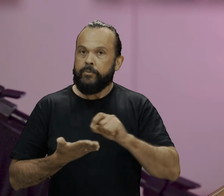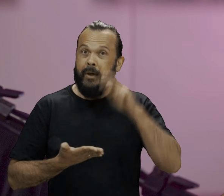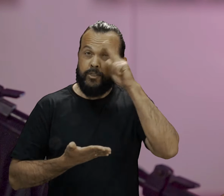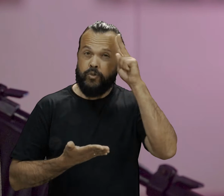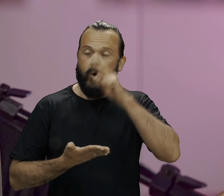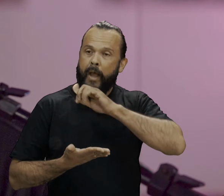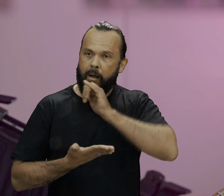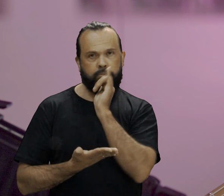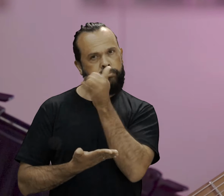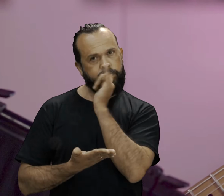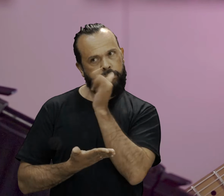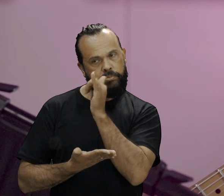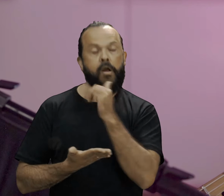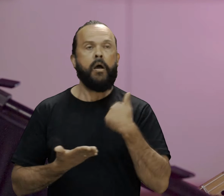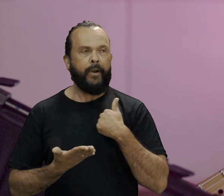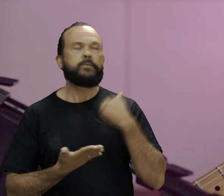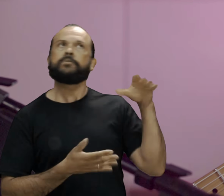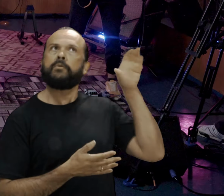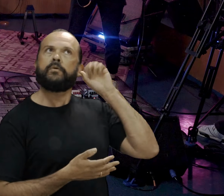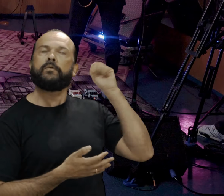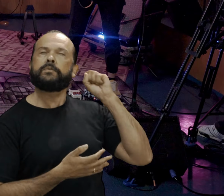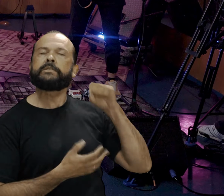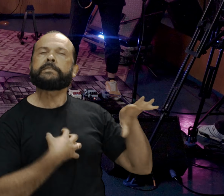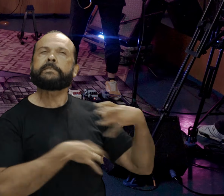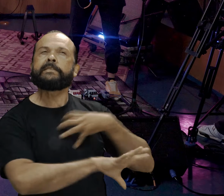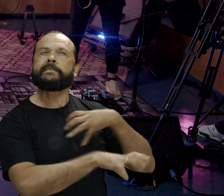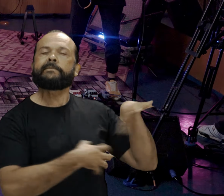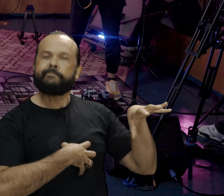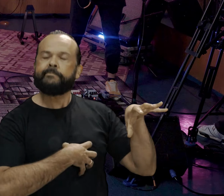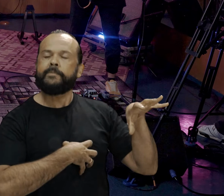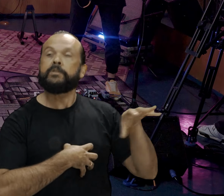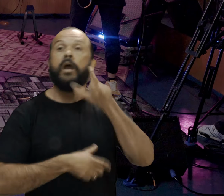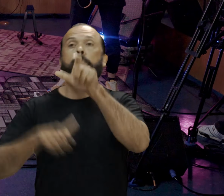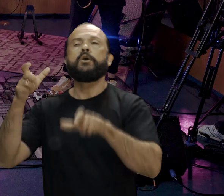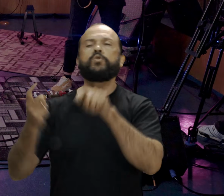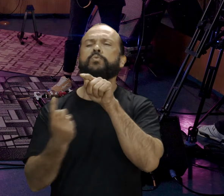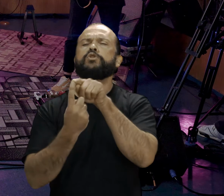so these are the people we want to impact: the people who listen to music to recognize themselves, to get a little closer to each other.